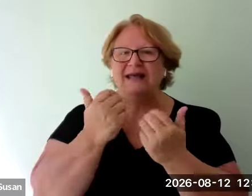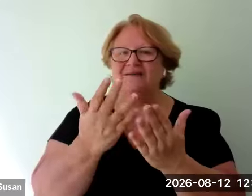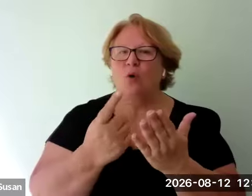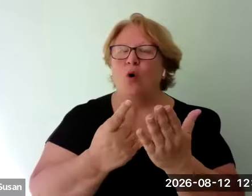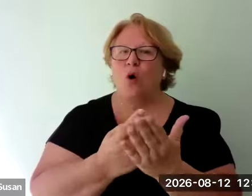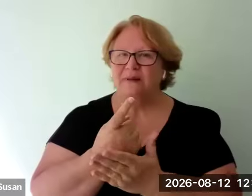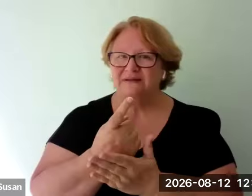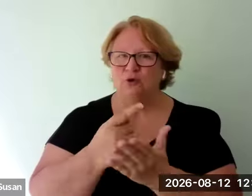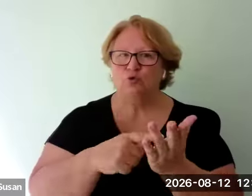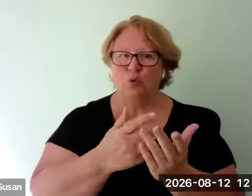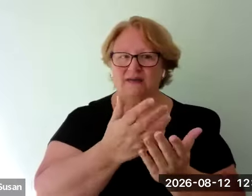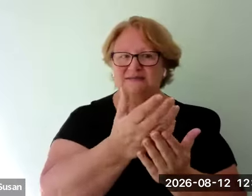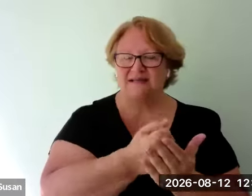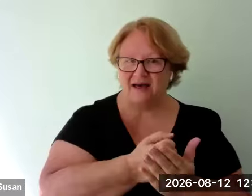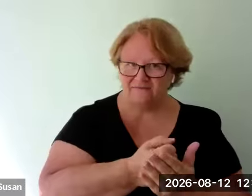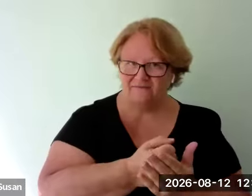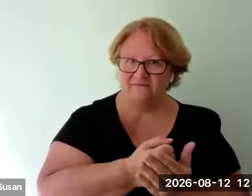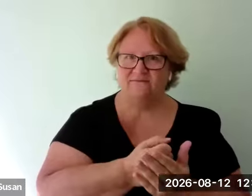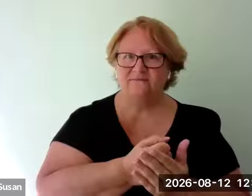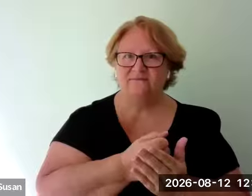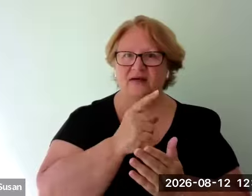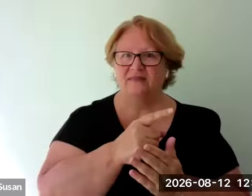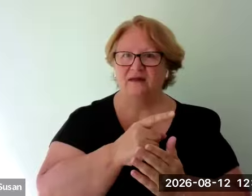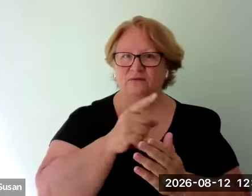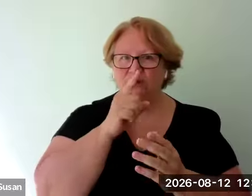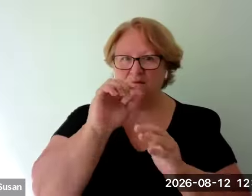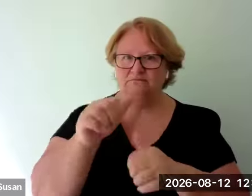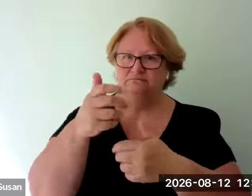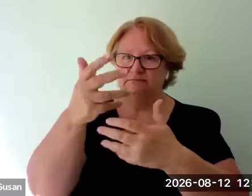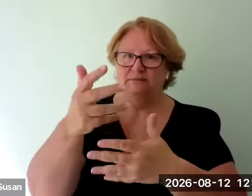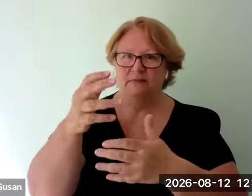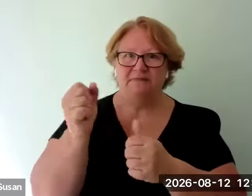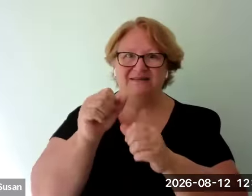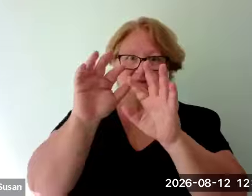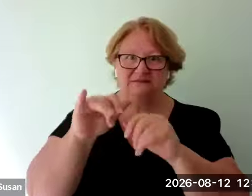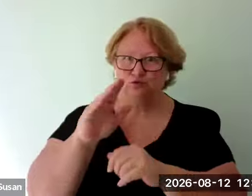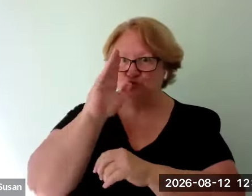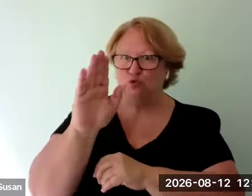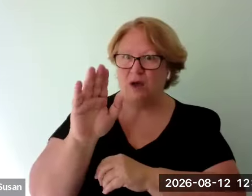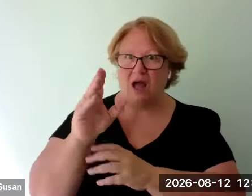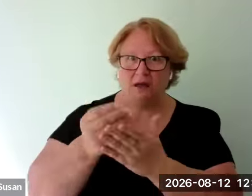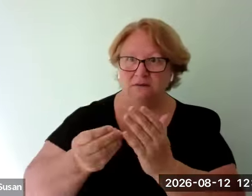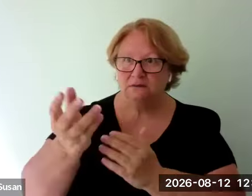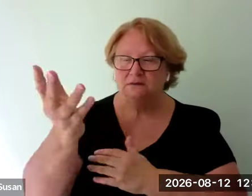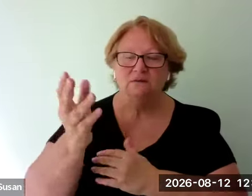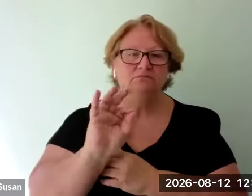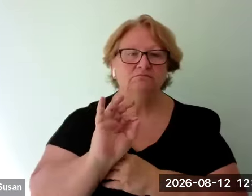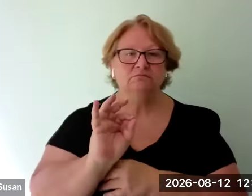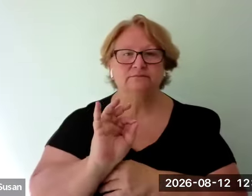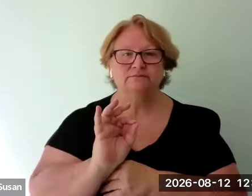. And so, yes, you can start an application any time now. You don't need - it will give you the opportunity to save